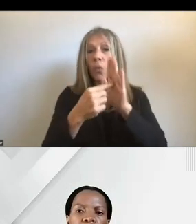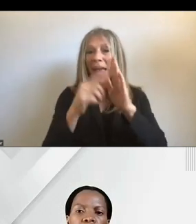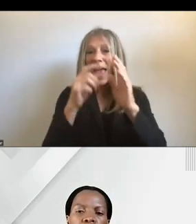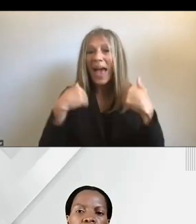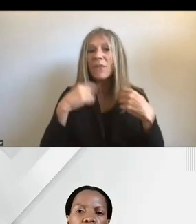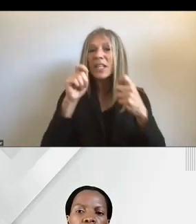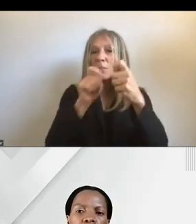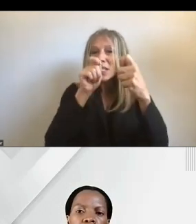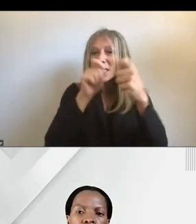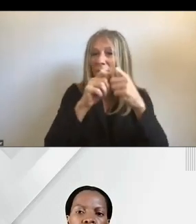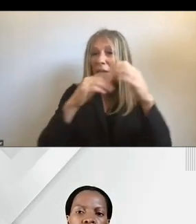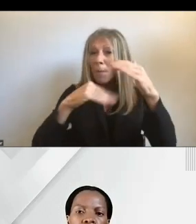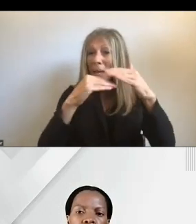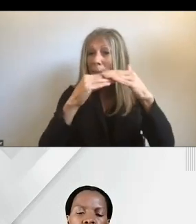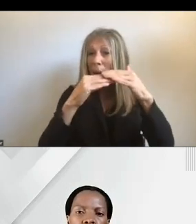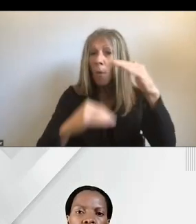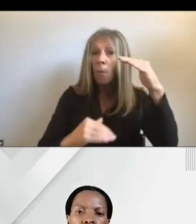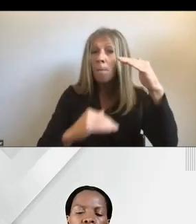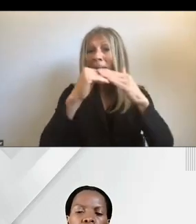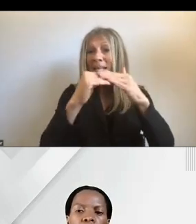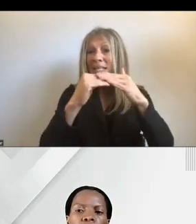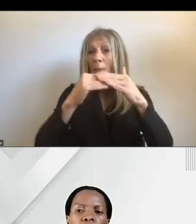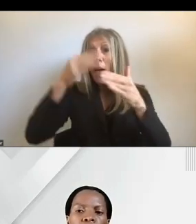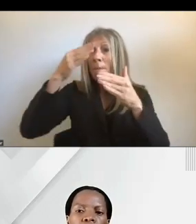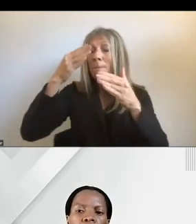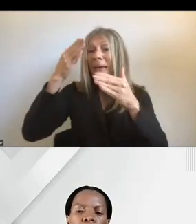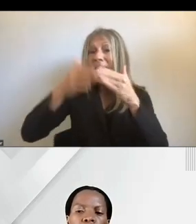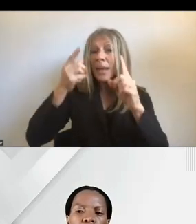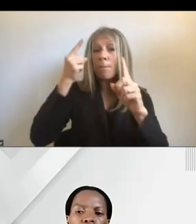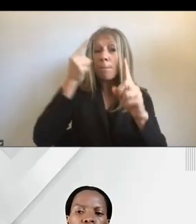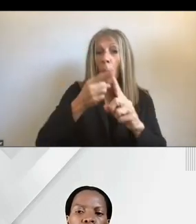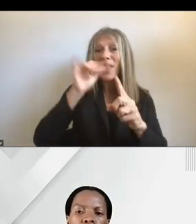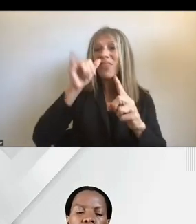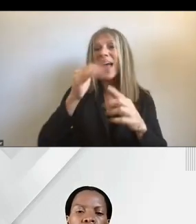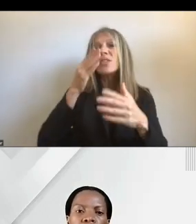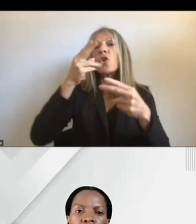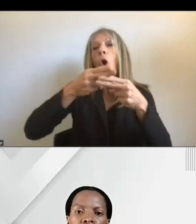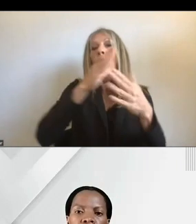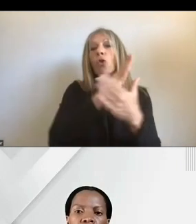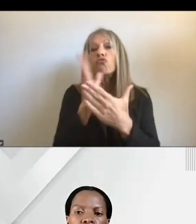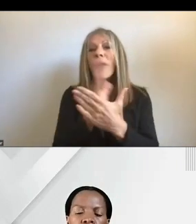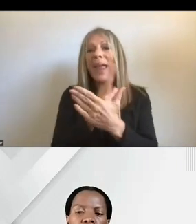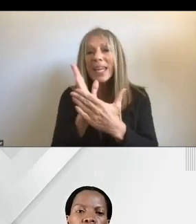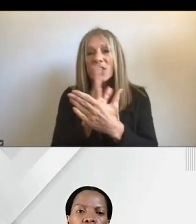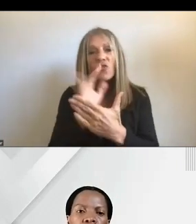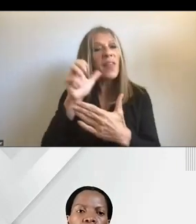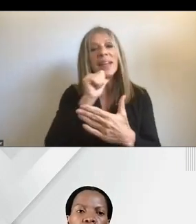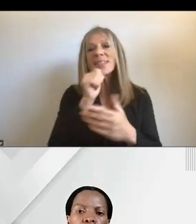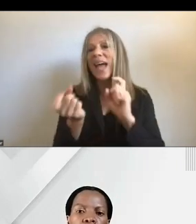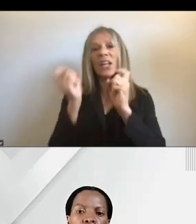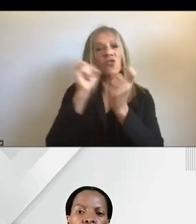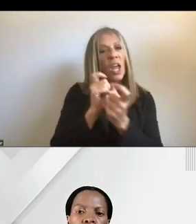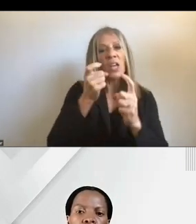minimum or maximum endpoint are considered a range. That has not changed from the proposed rule.